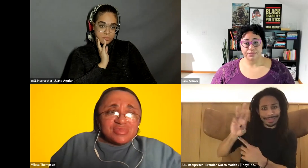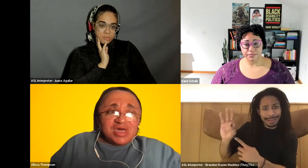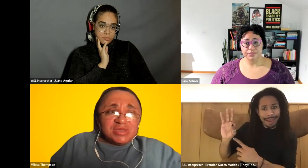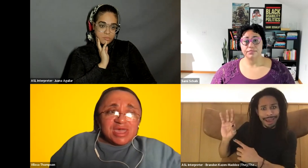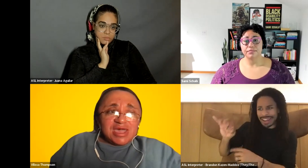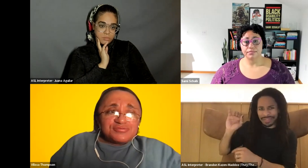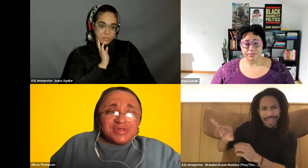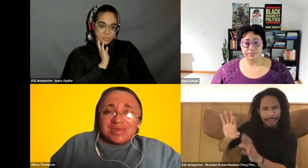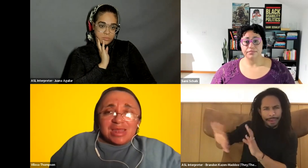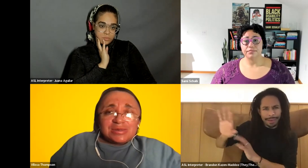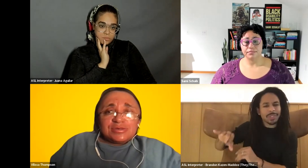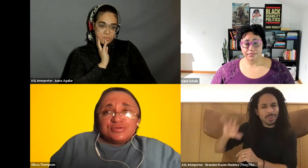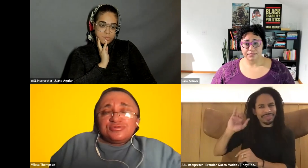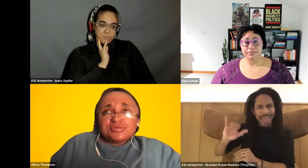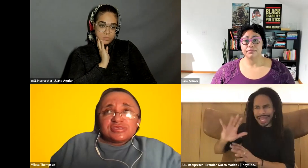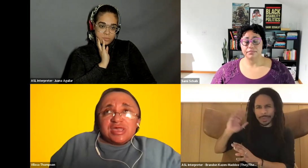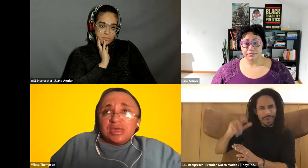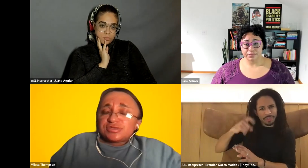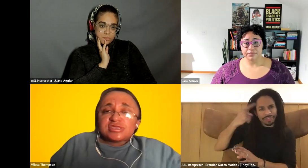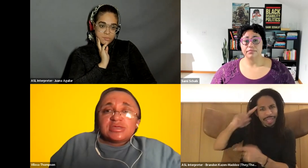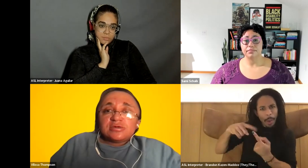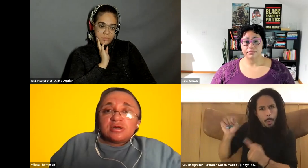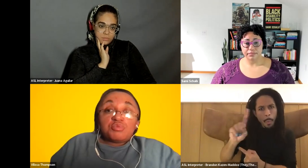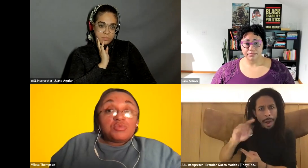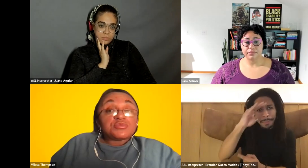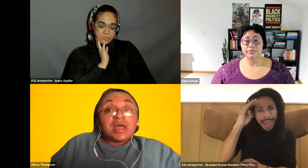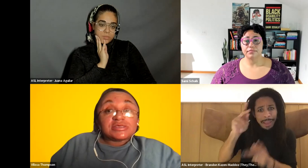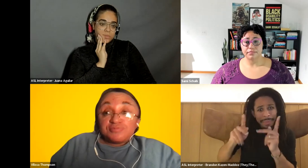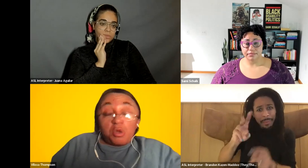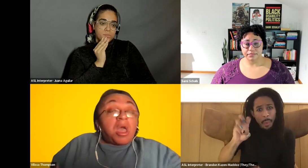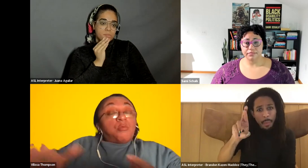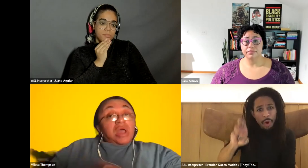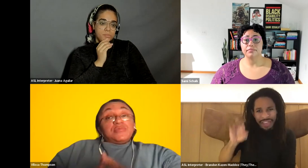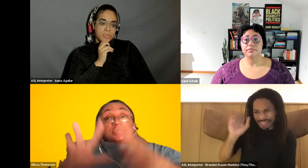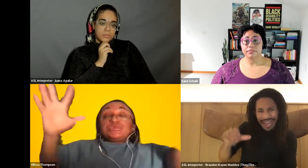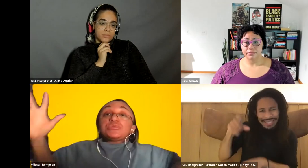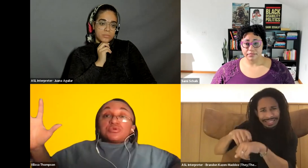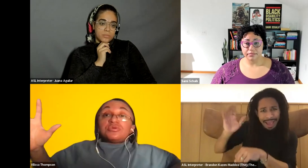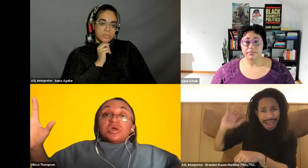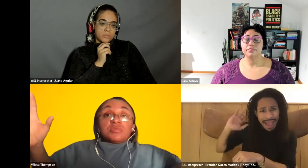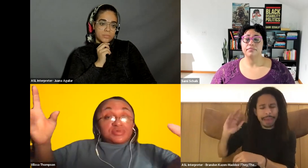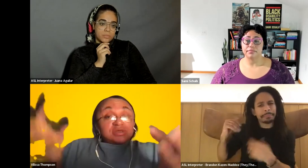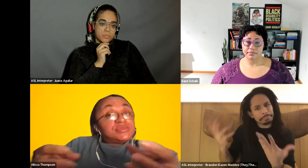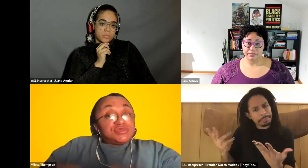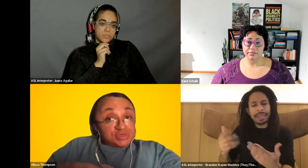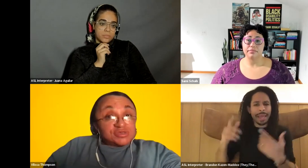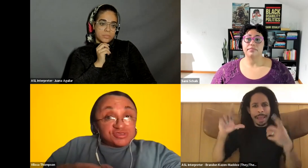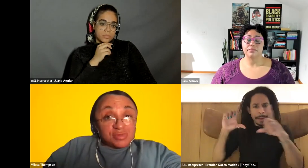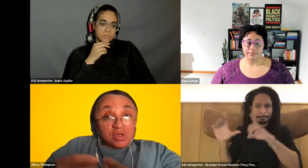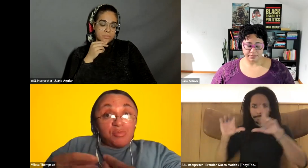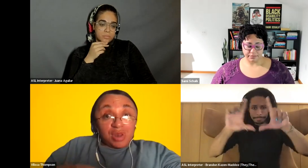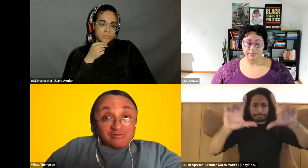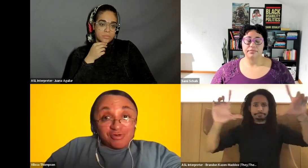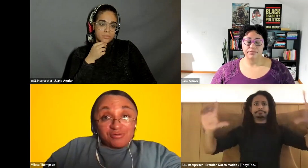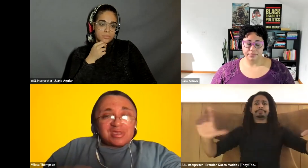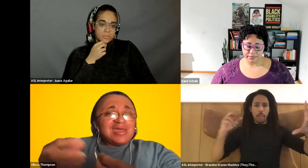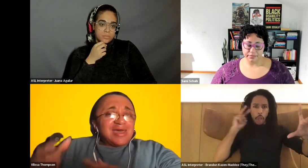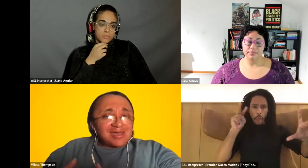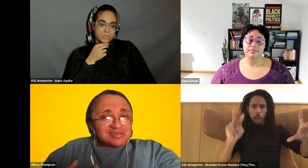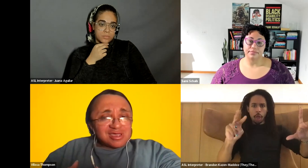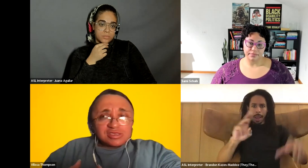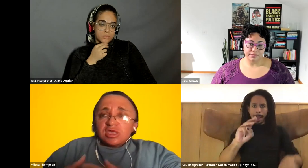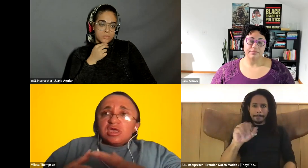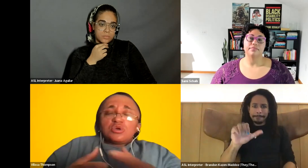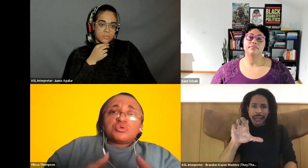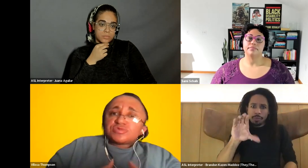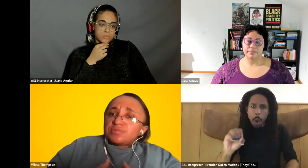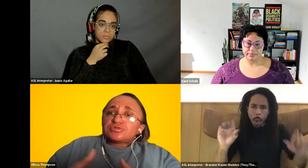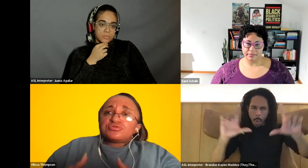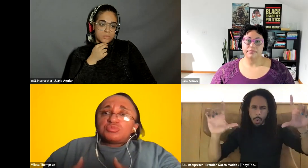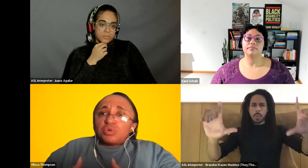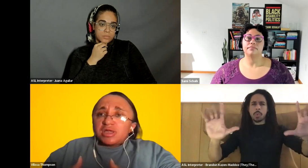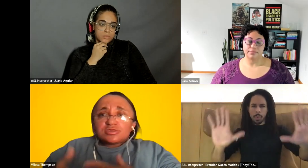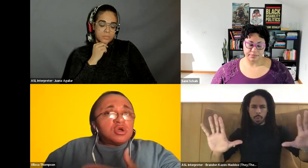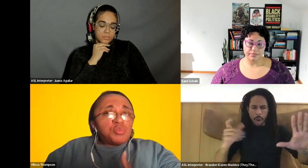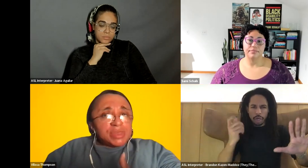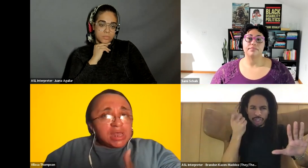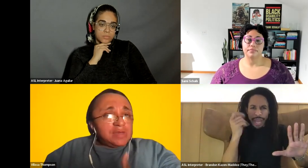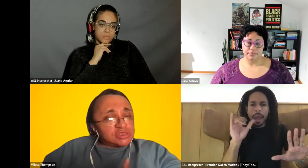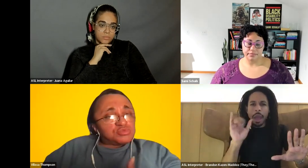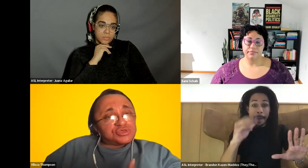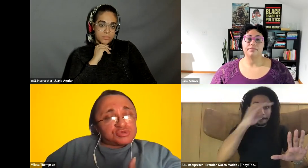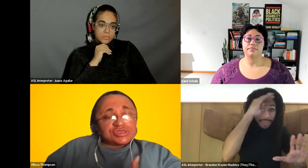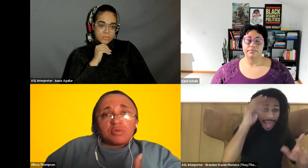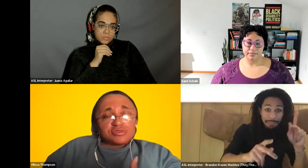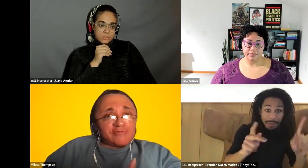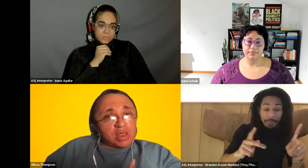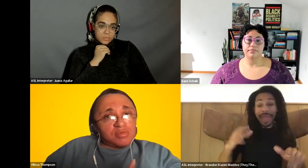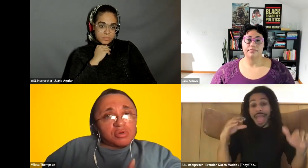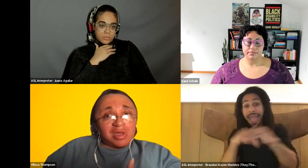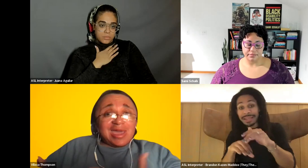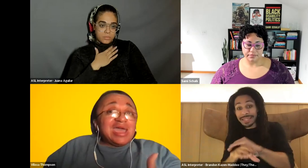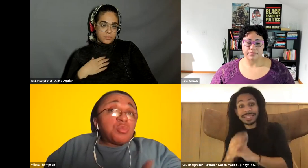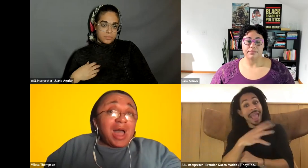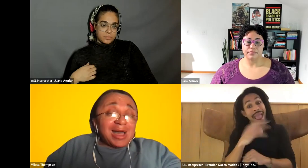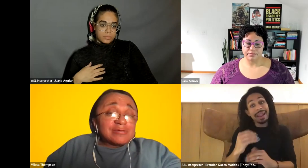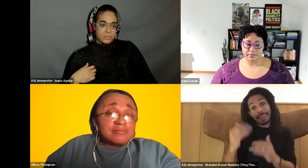Vilissa Thompson: I think that we cannot lose an understanding of what with the rouses for black people in general, but particularly this particular segment of black folks and access. And who are they to what with the limited resources that was available, and why?